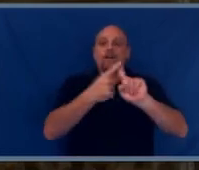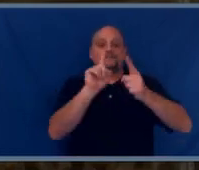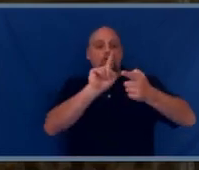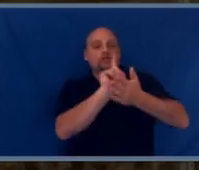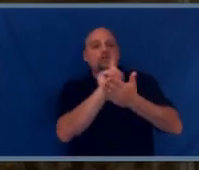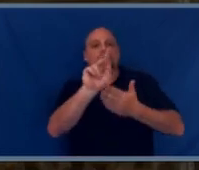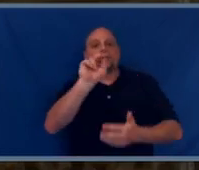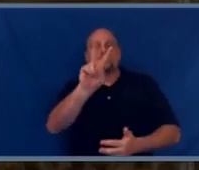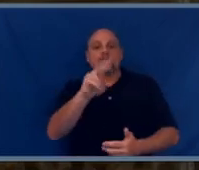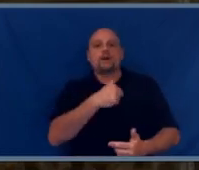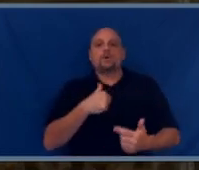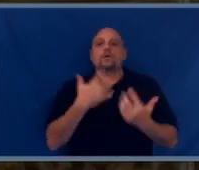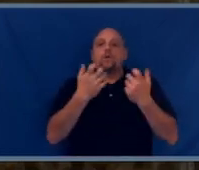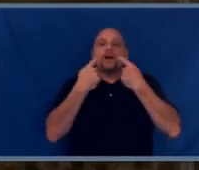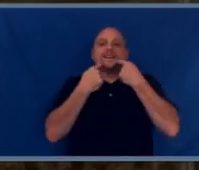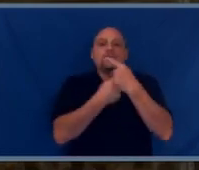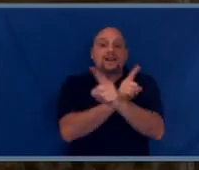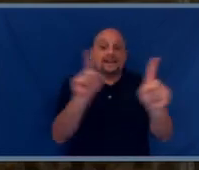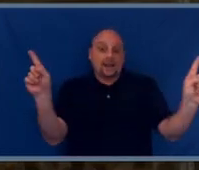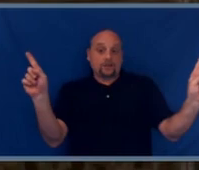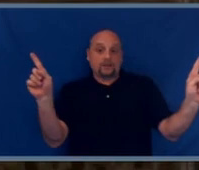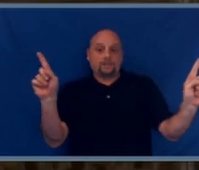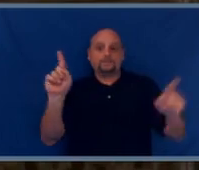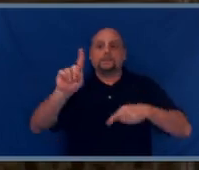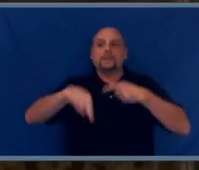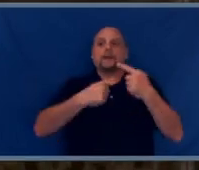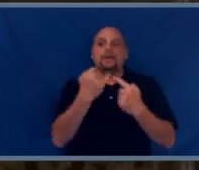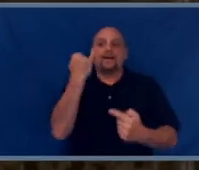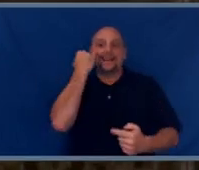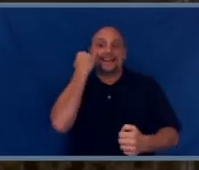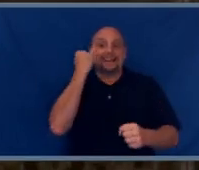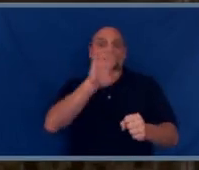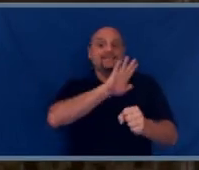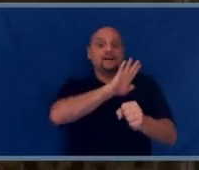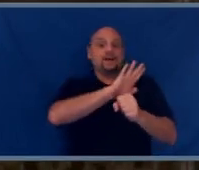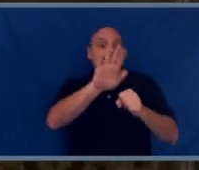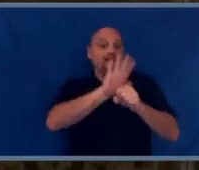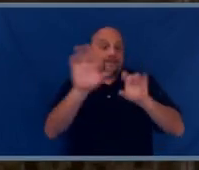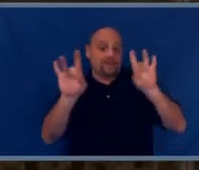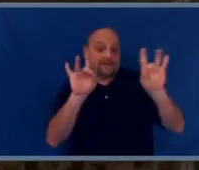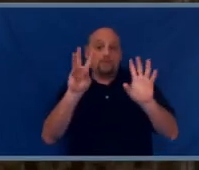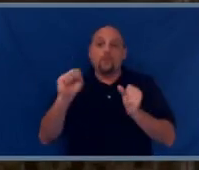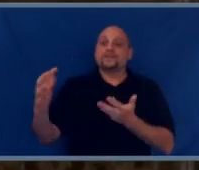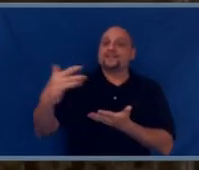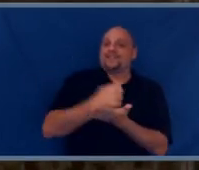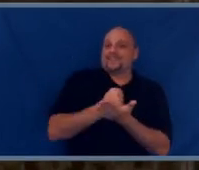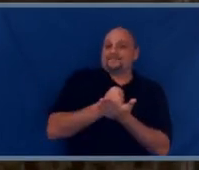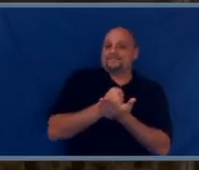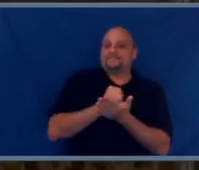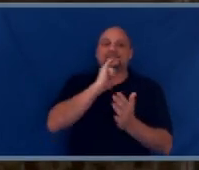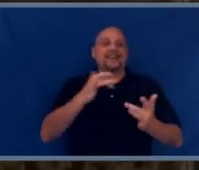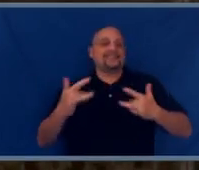MAKE AN ANNOUNCEMENT ABOUT WHETHER A SUFFICIENT SAMPLE WAS COLLECTED. CHECK THAT OUT.